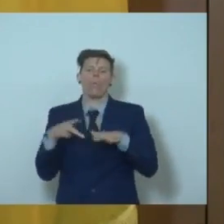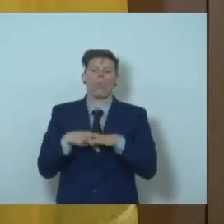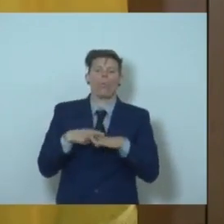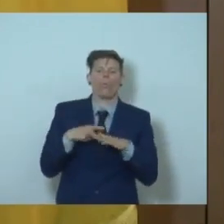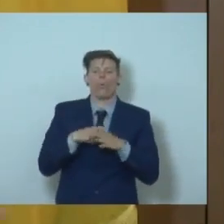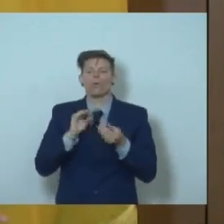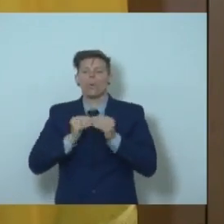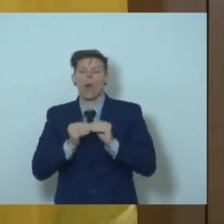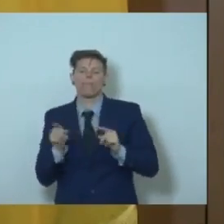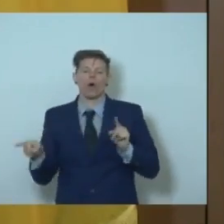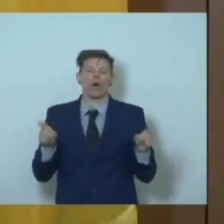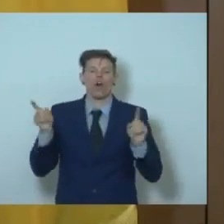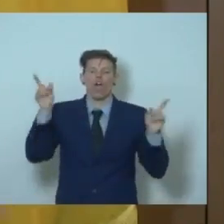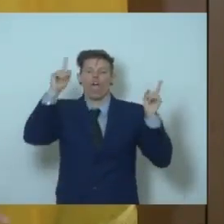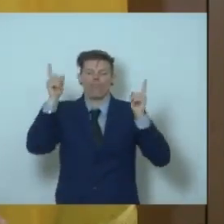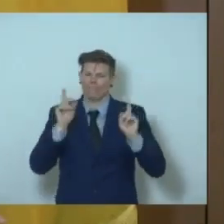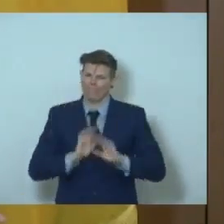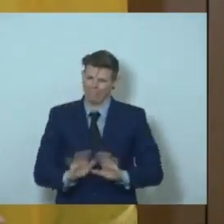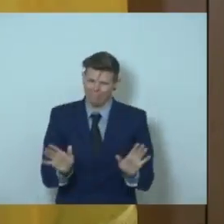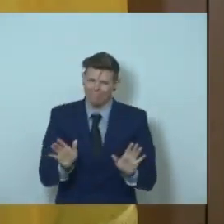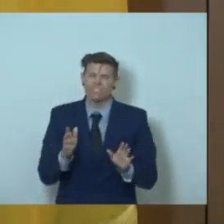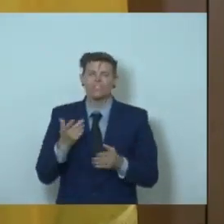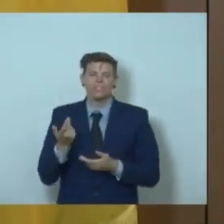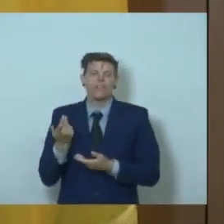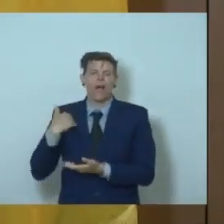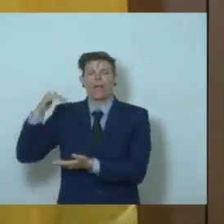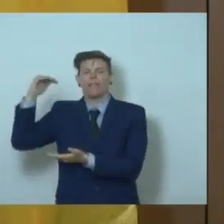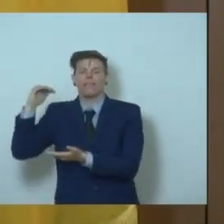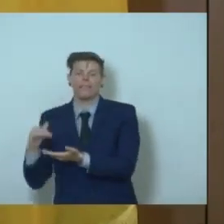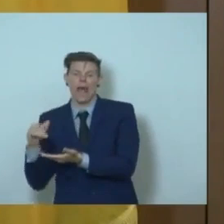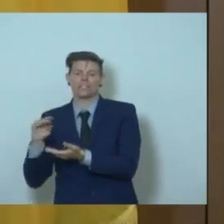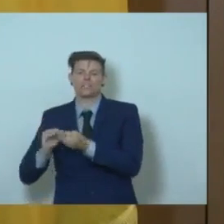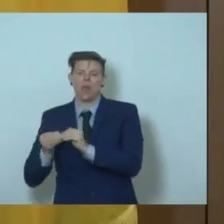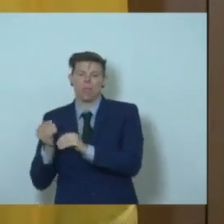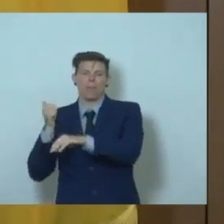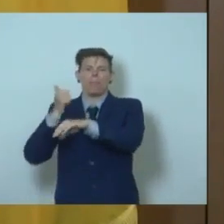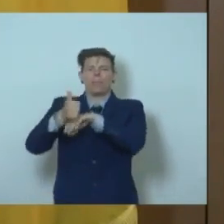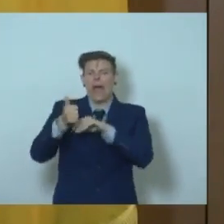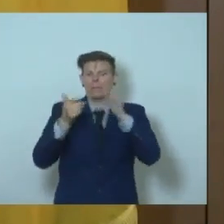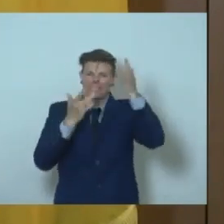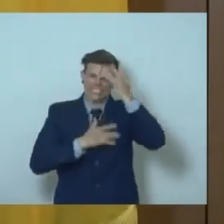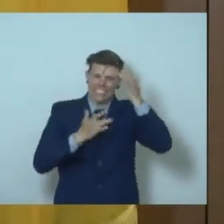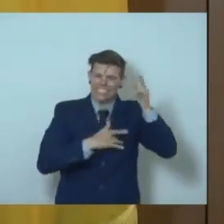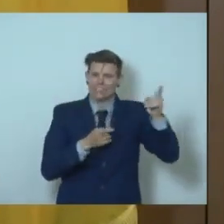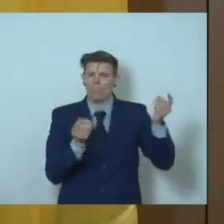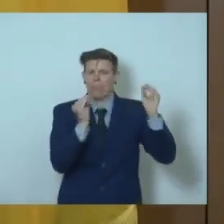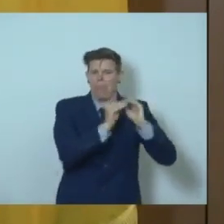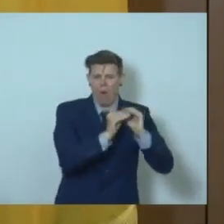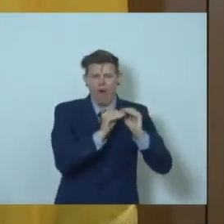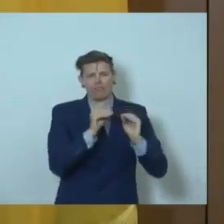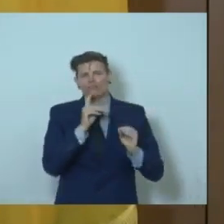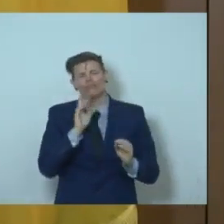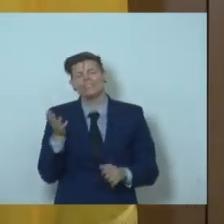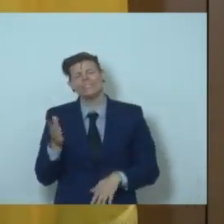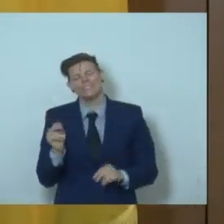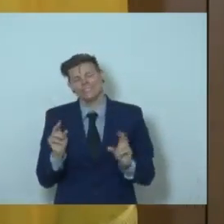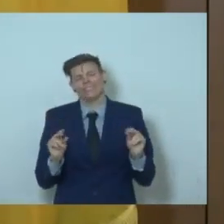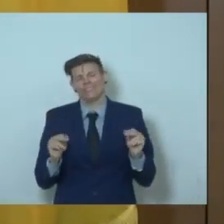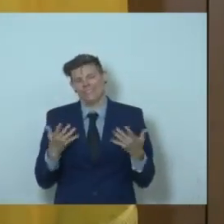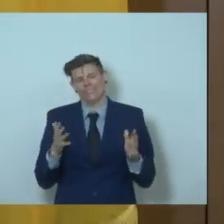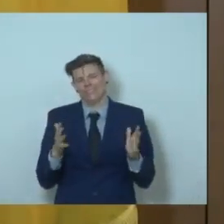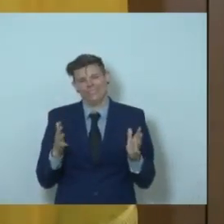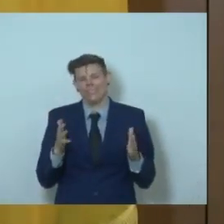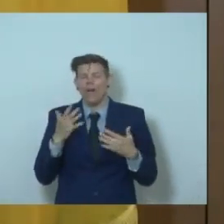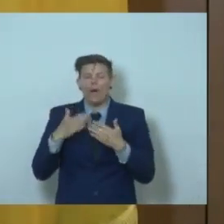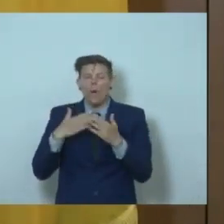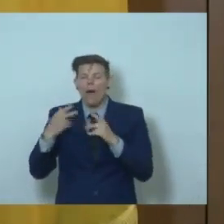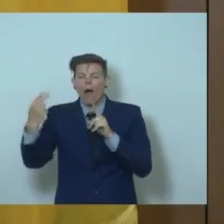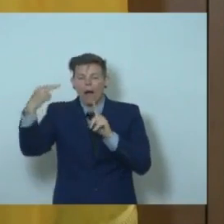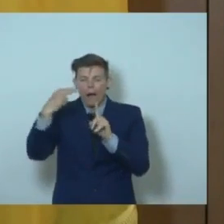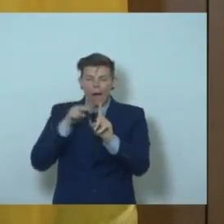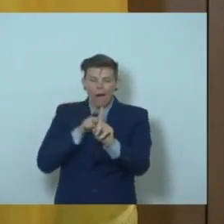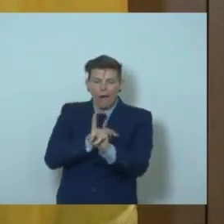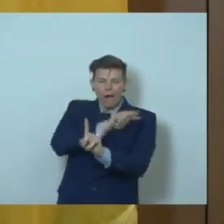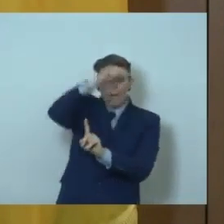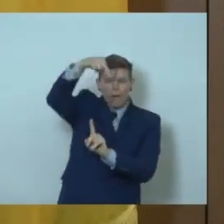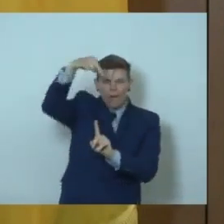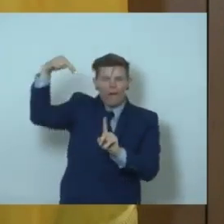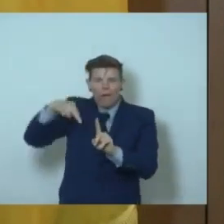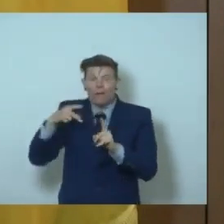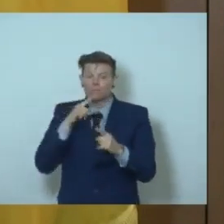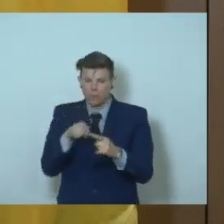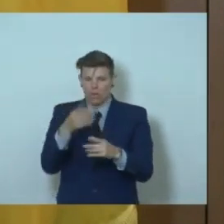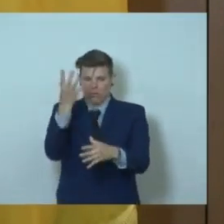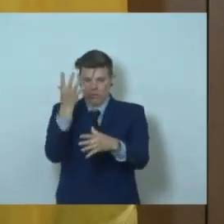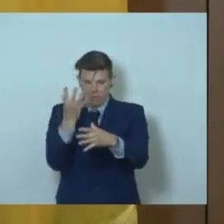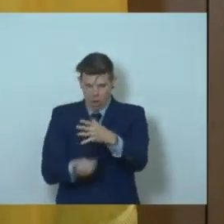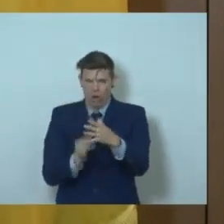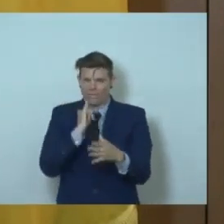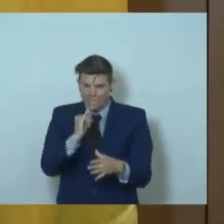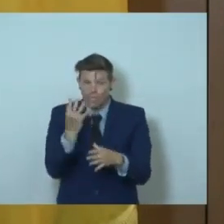SO WE MITIGATE THOSE BUT WE SHOULD NOT TRY TO DIFFERENTIATE THAT WE DIDN’T LOSE AS MANY PEOPLE BECAUSE OF PRE-EXISTING CONDITIONS VERSUS THE OPPOSITE.